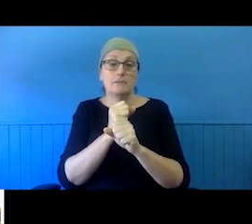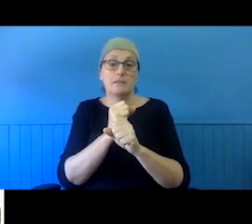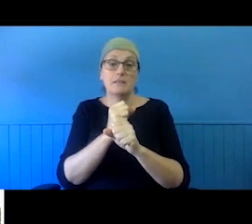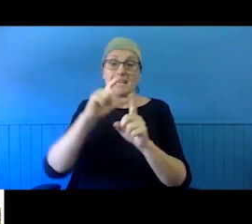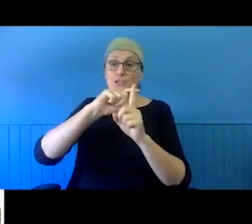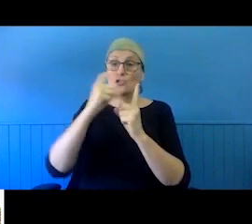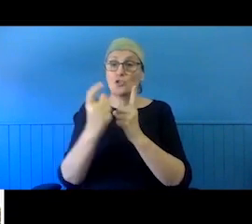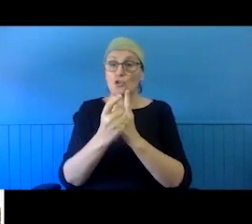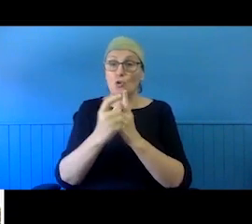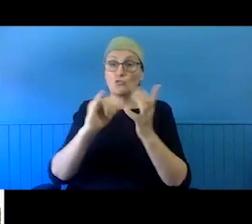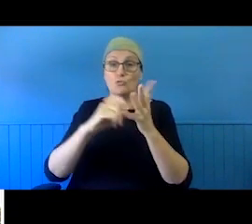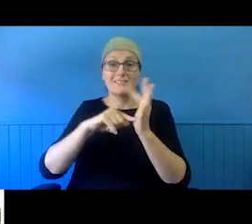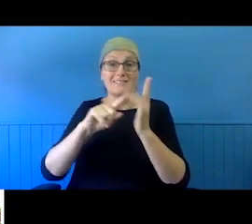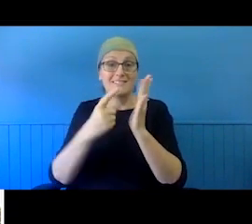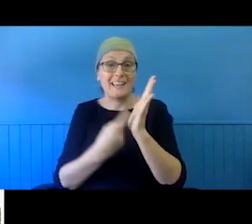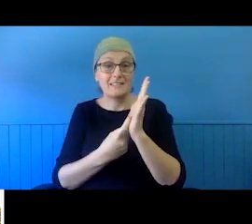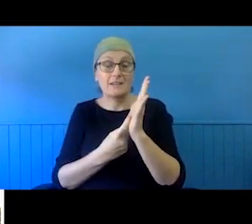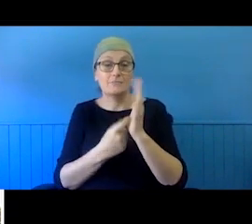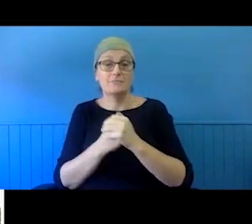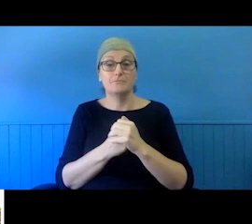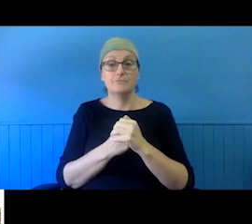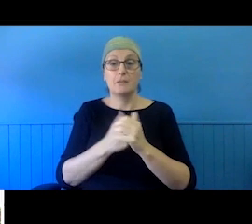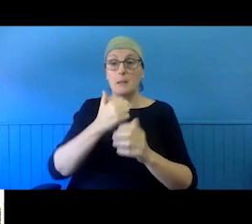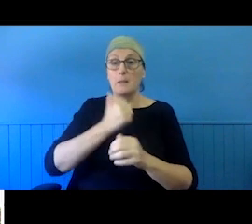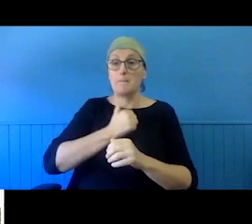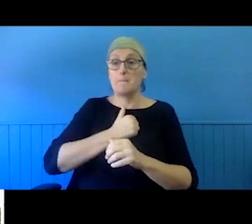watching Jams for Juniors online through the Melbourne Symphony